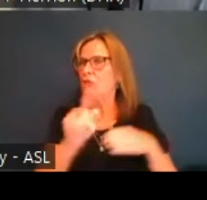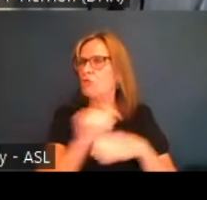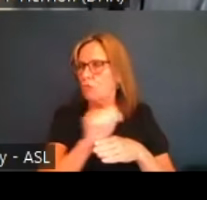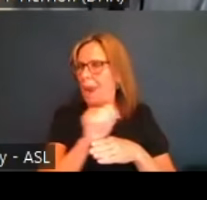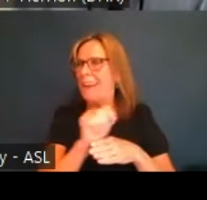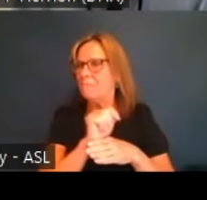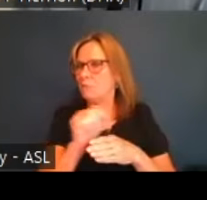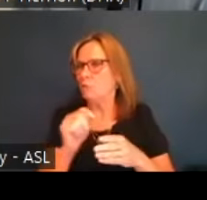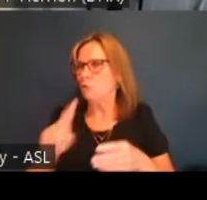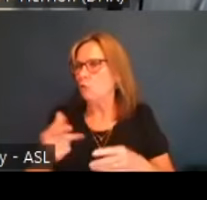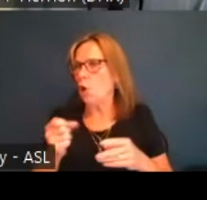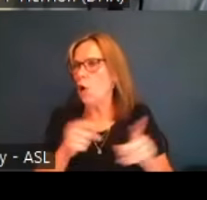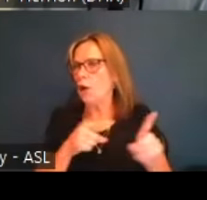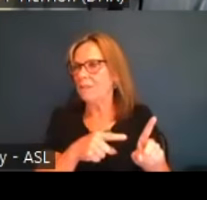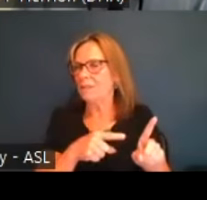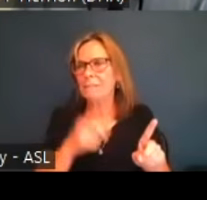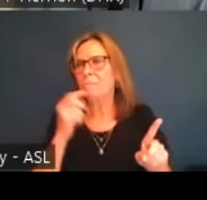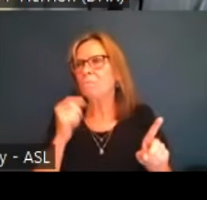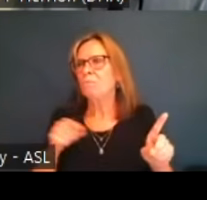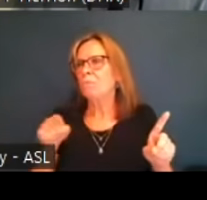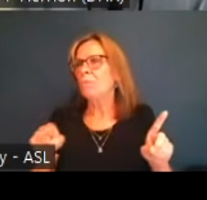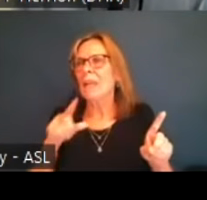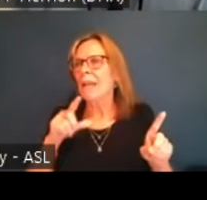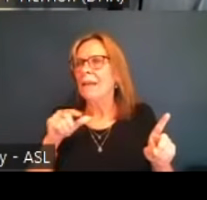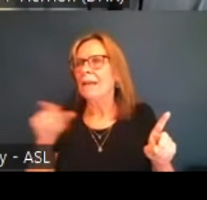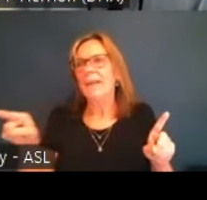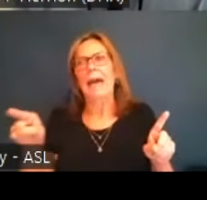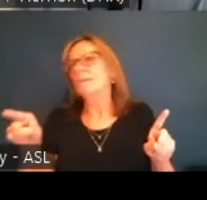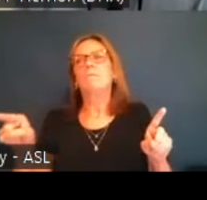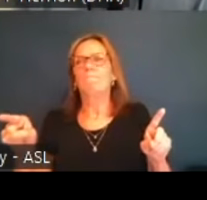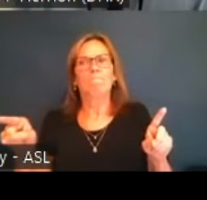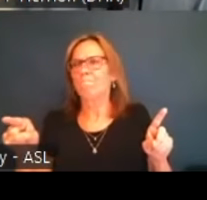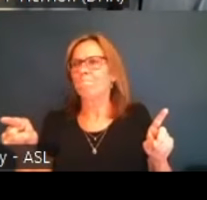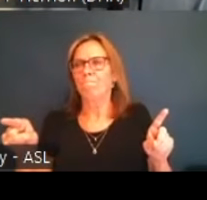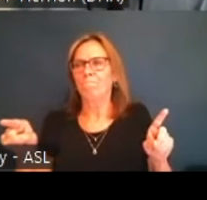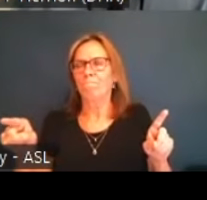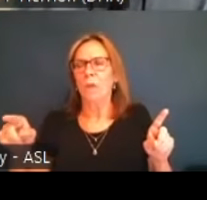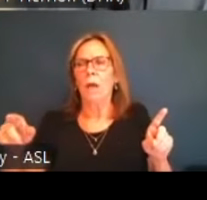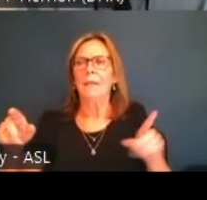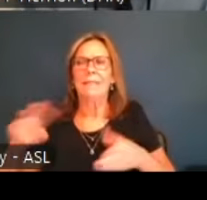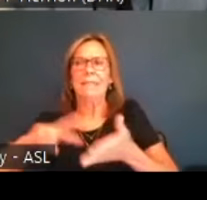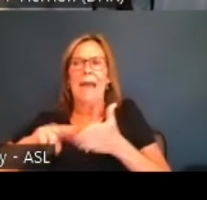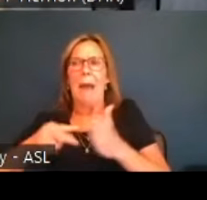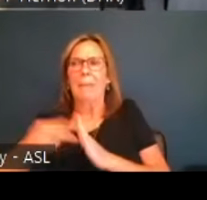certification that the dog has been professionally trained, So this is the language that comes out of 296,14, It says